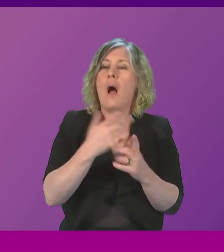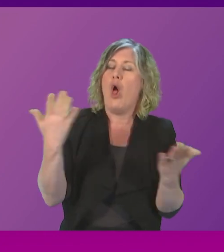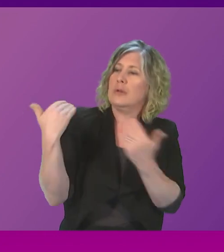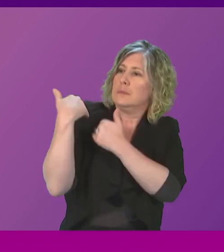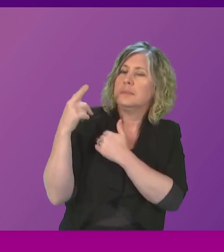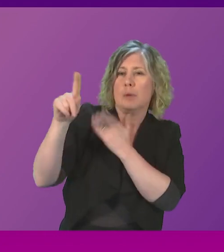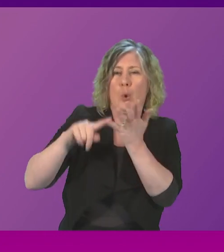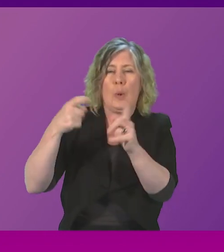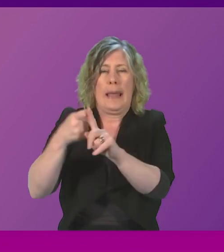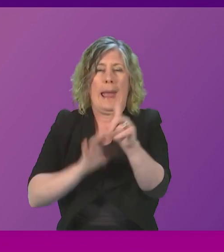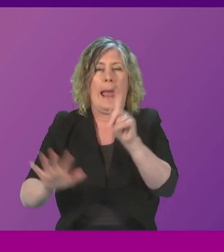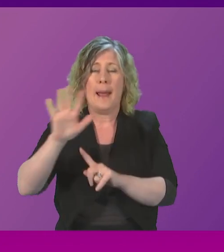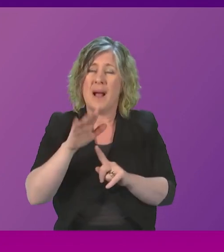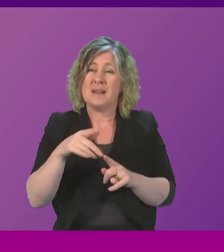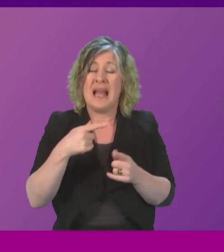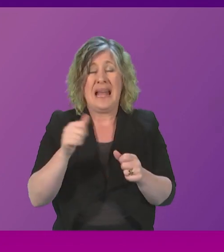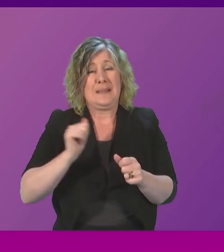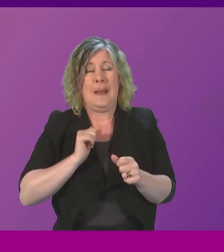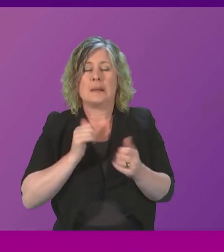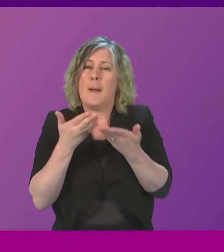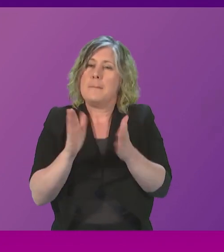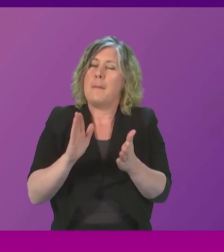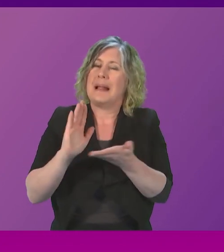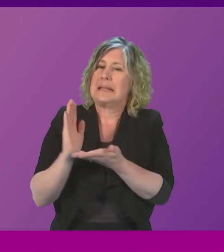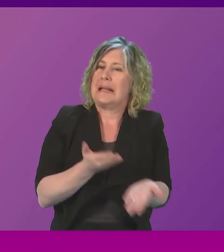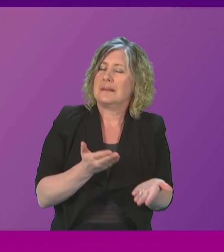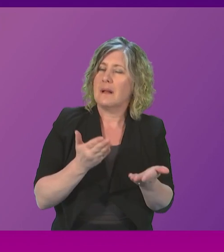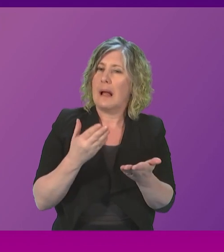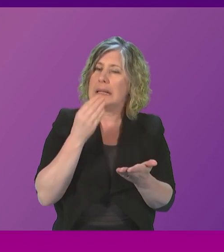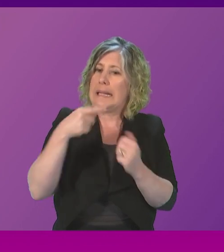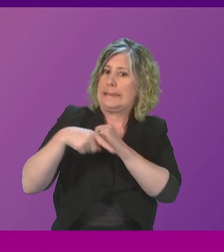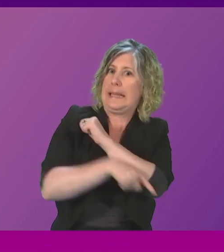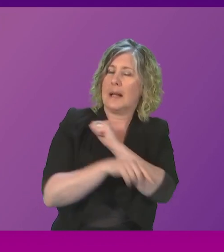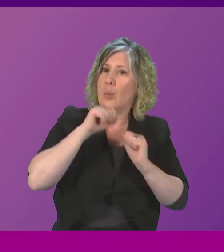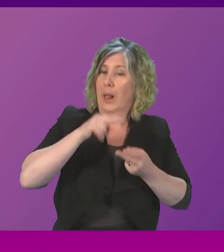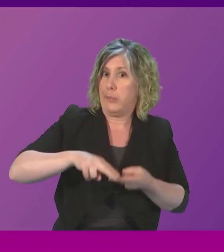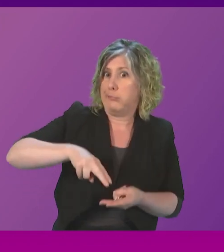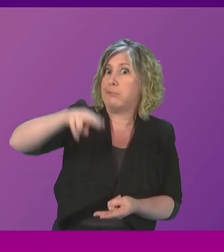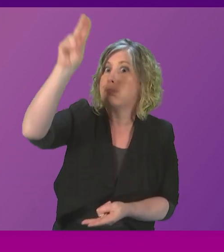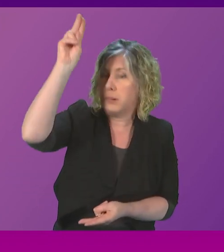expected to rise to 267 per cent of national income, Scotland, due to demographic change